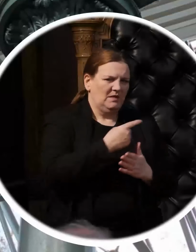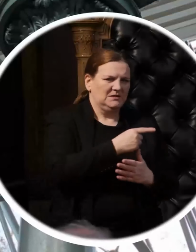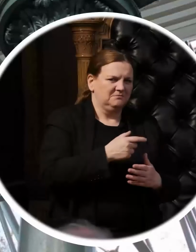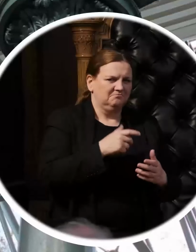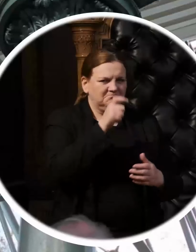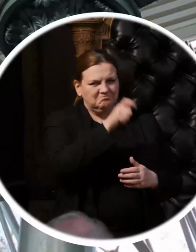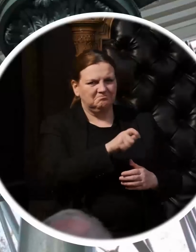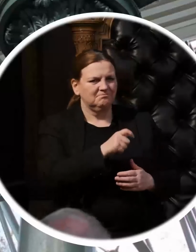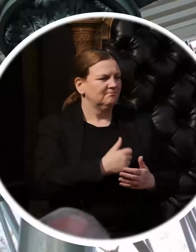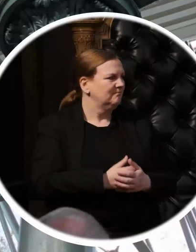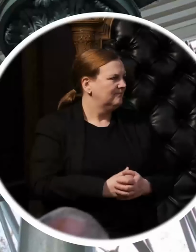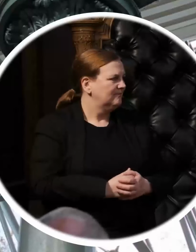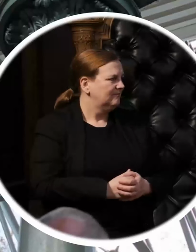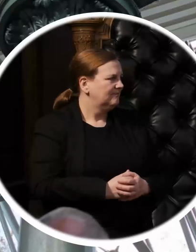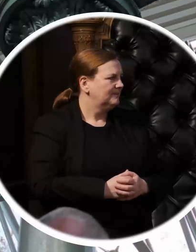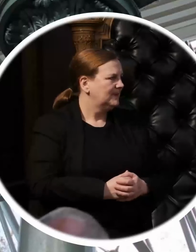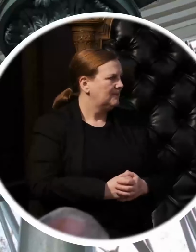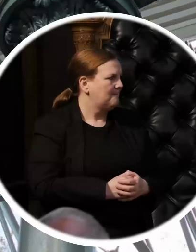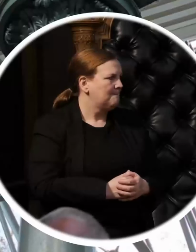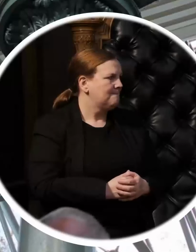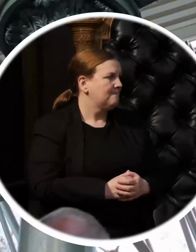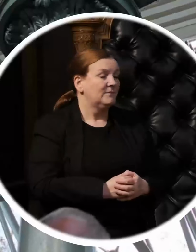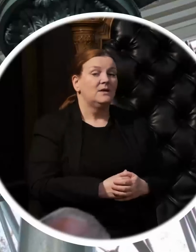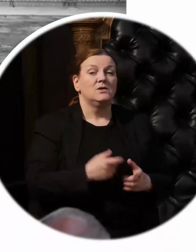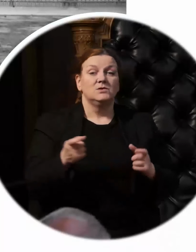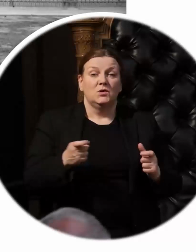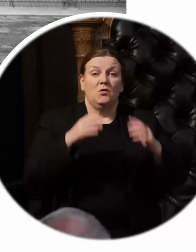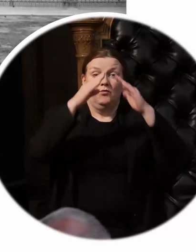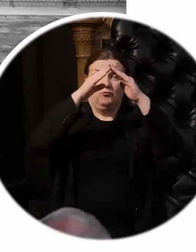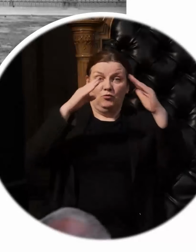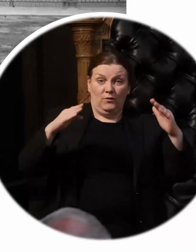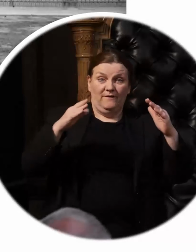And so because Macneill's roof was finished first,